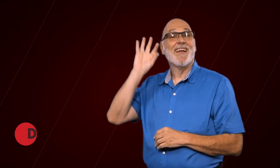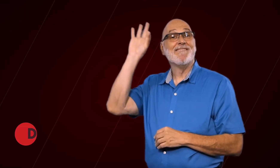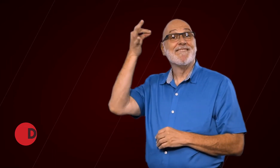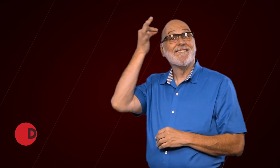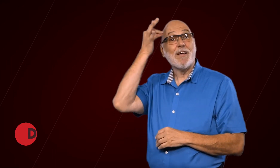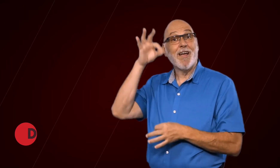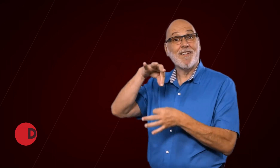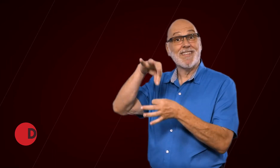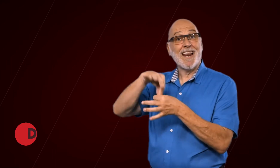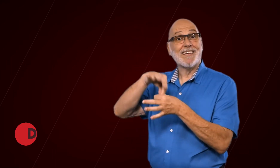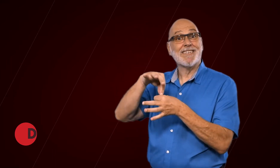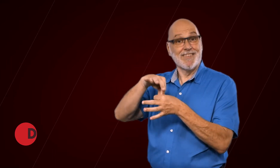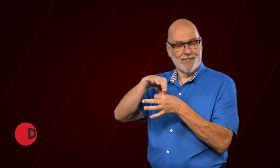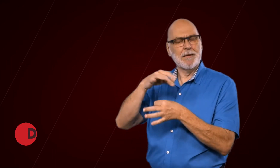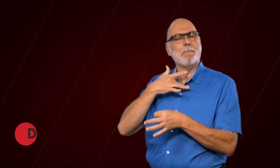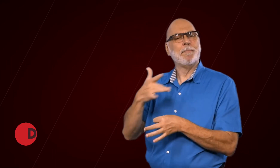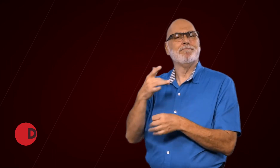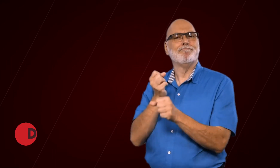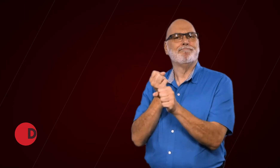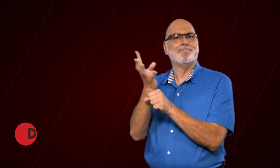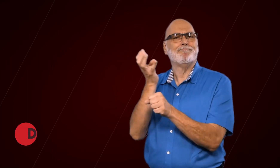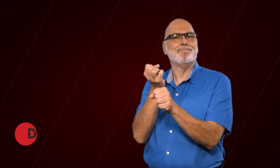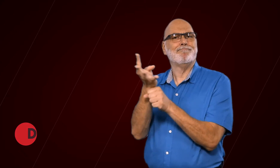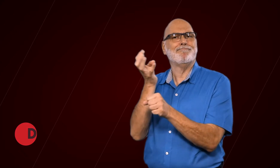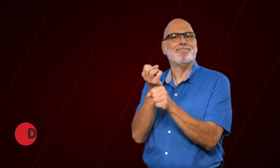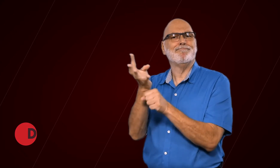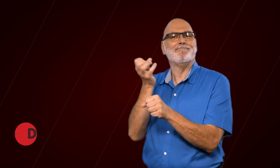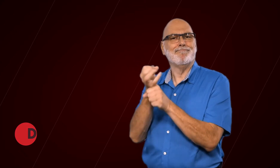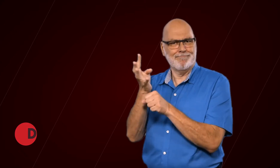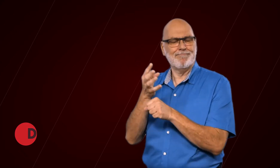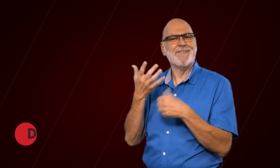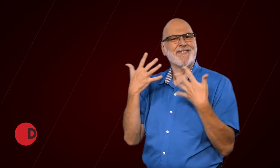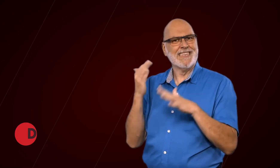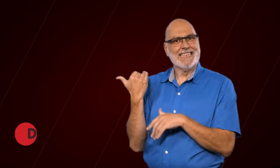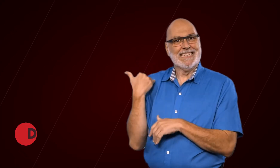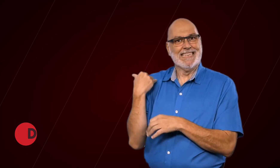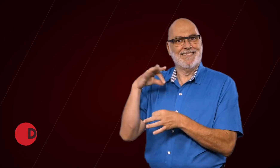Federal elections are held every four years, the last election